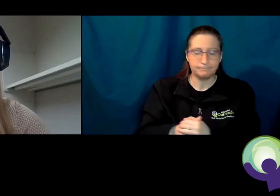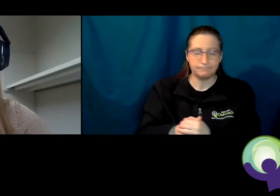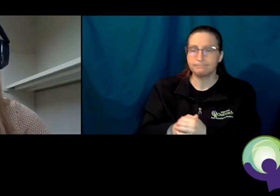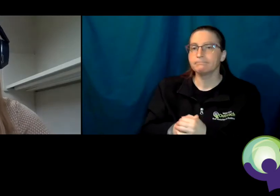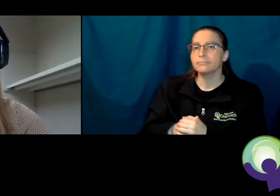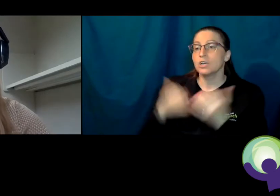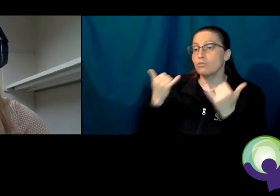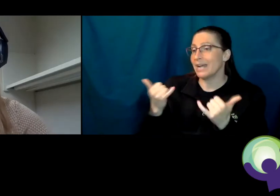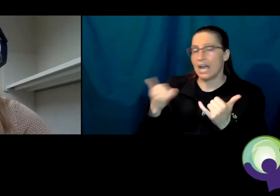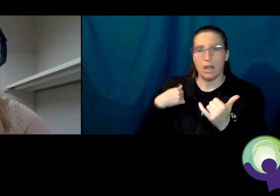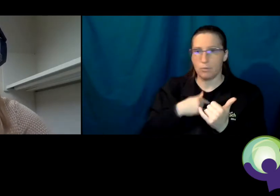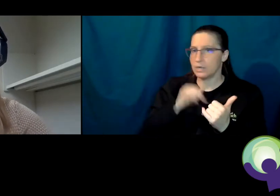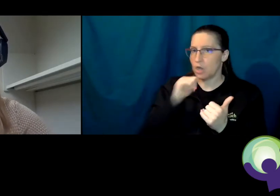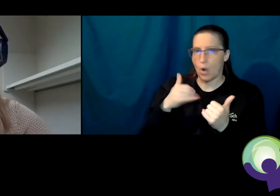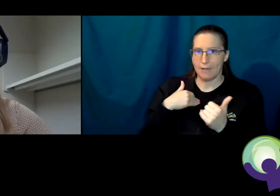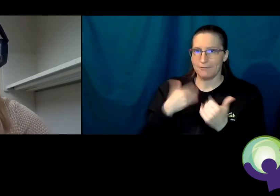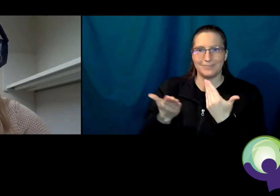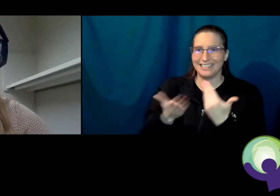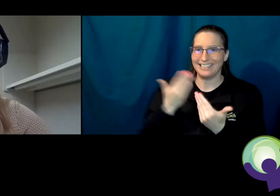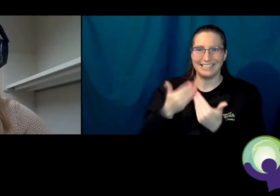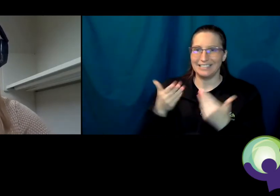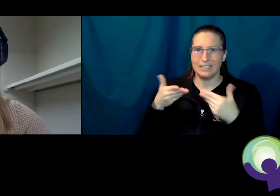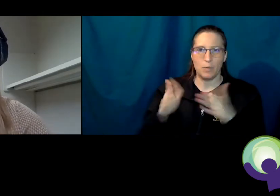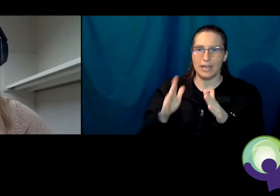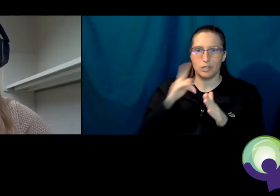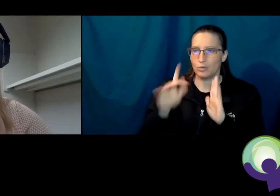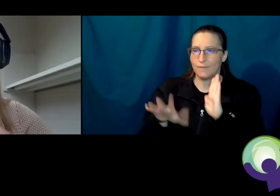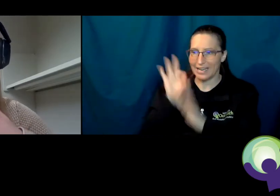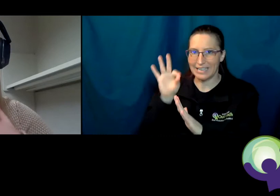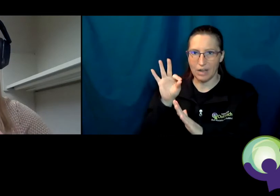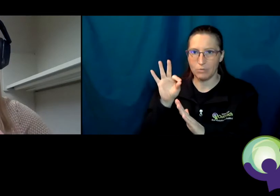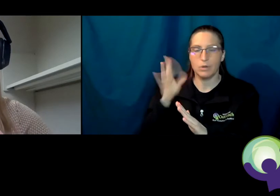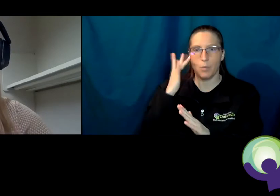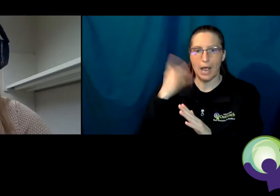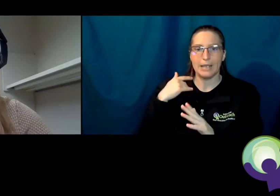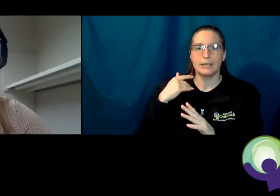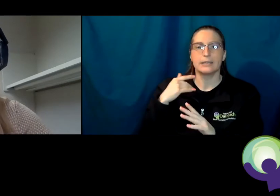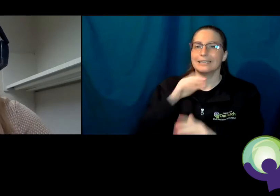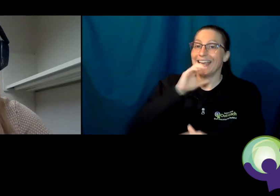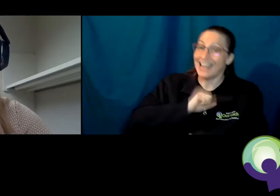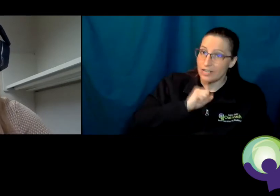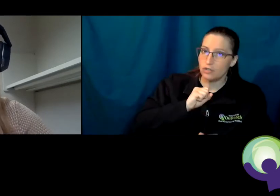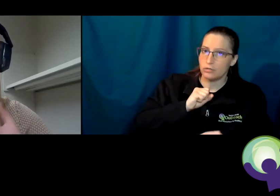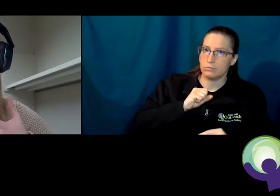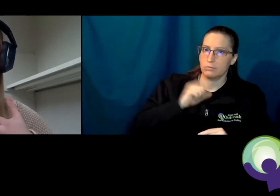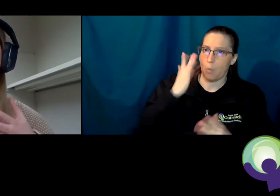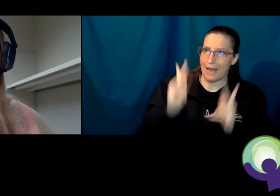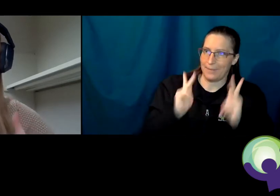Jordenne: At this time, we don't have an easy way to find out turnover by age however, generally